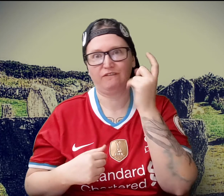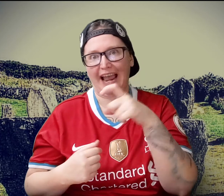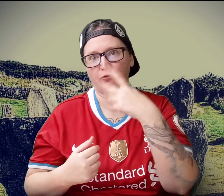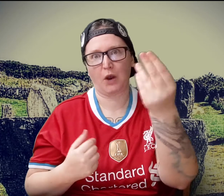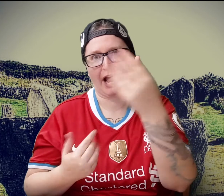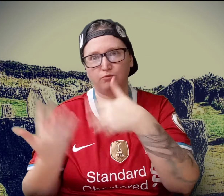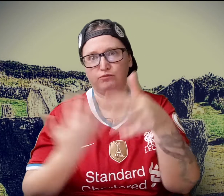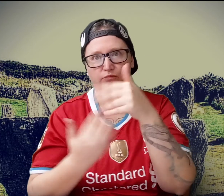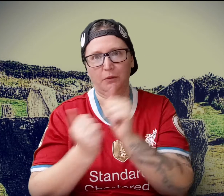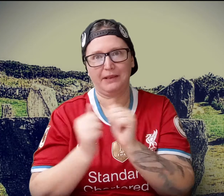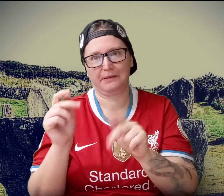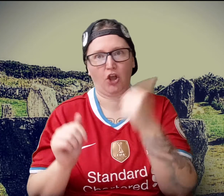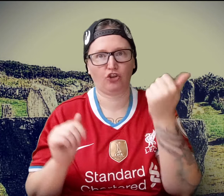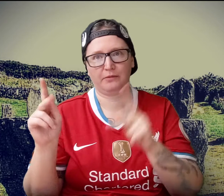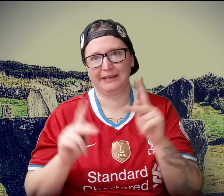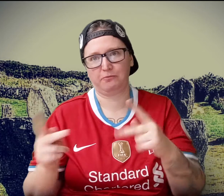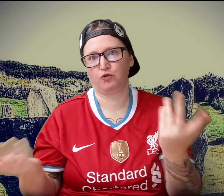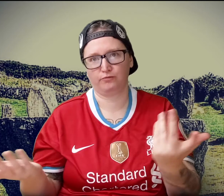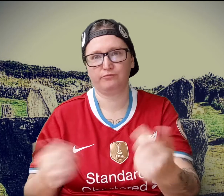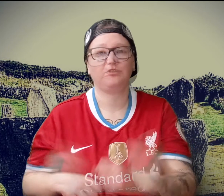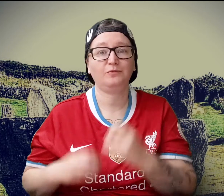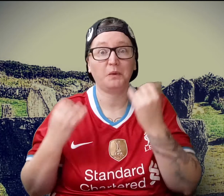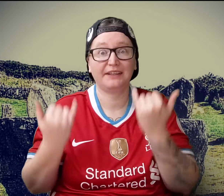trying to pretend to be human when they're going out and about and interacting with other people